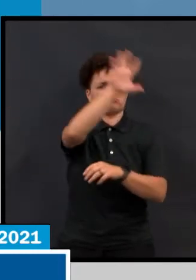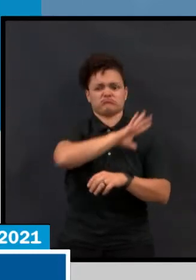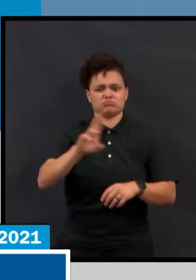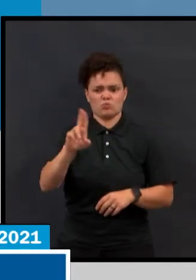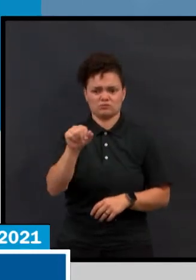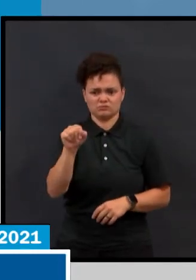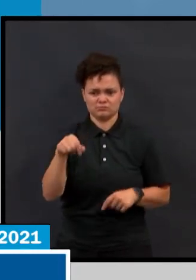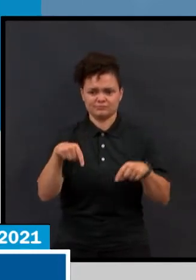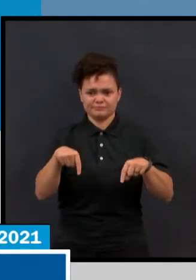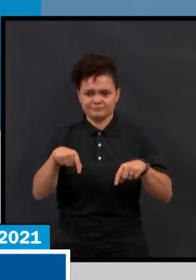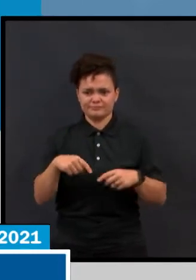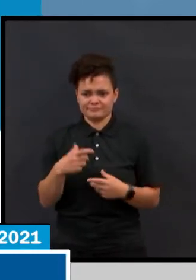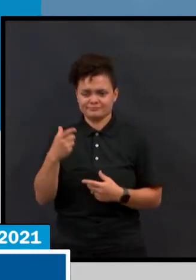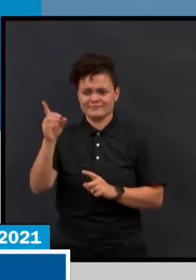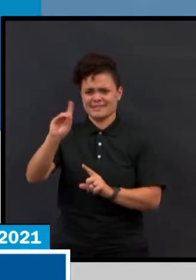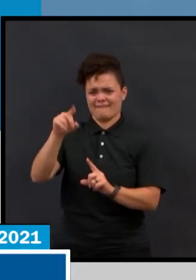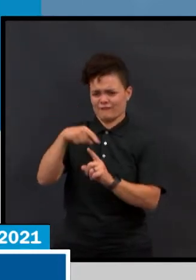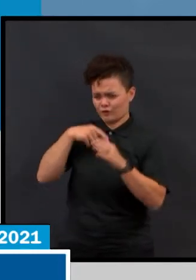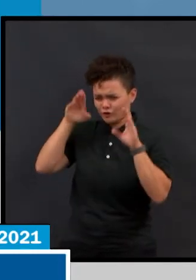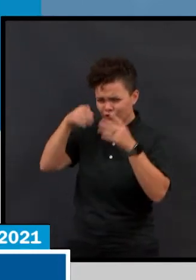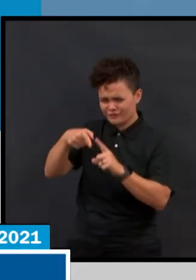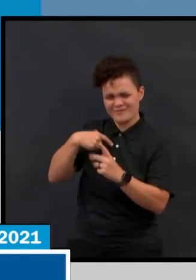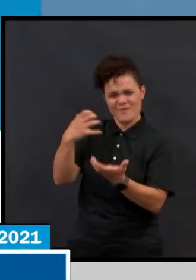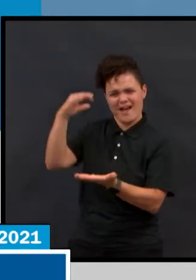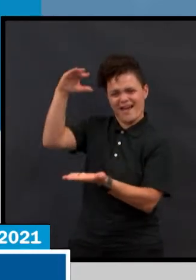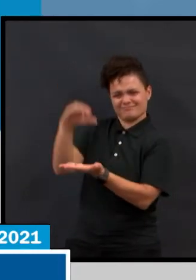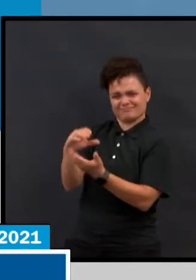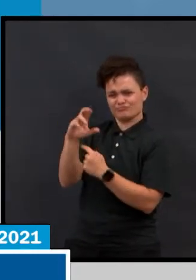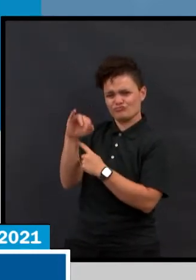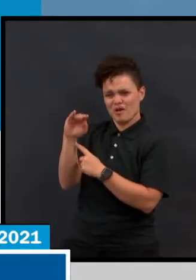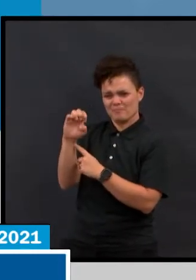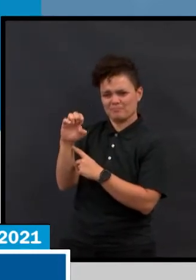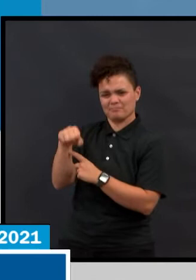the chief of police did a family phenomenal job with his agency and i believe you're gonna hear